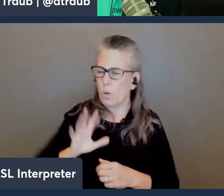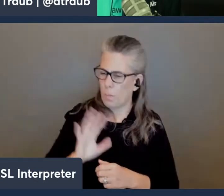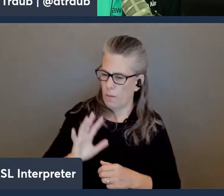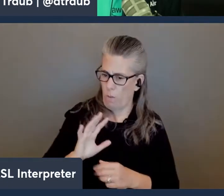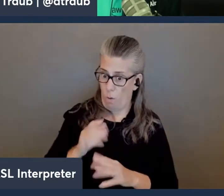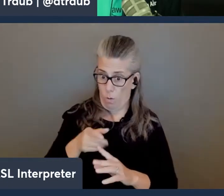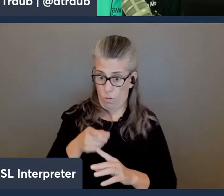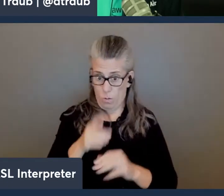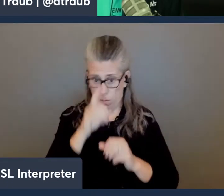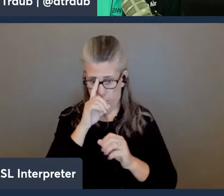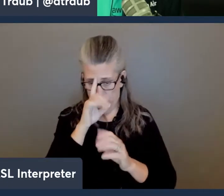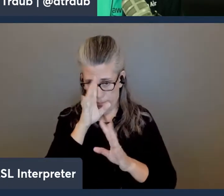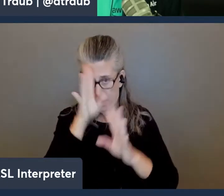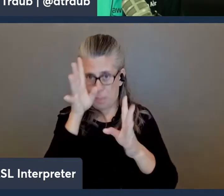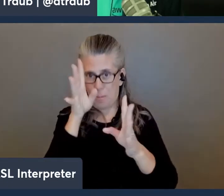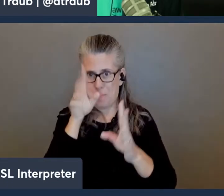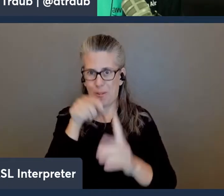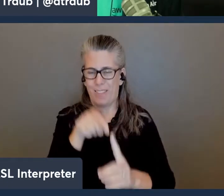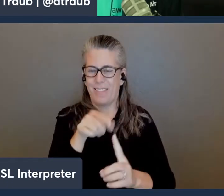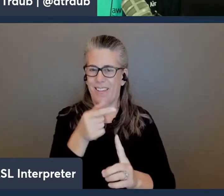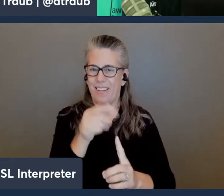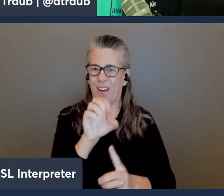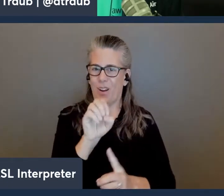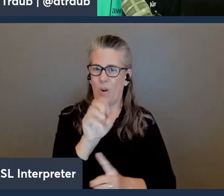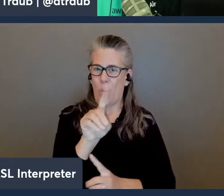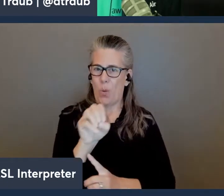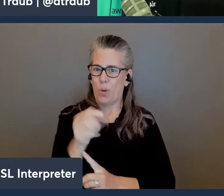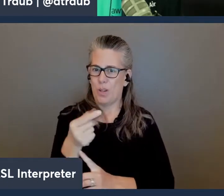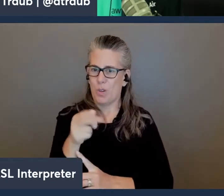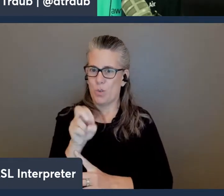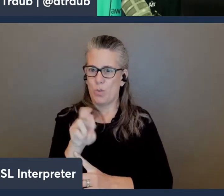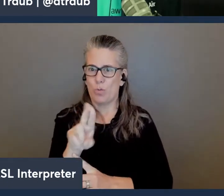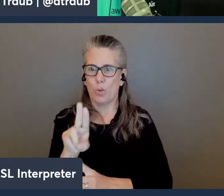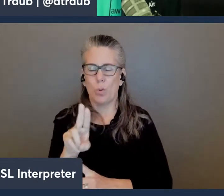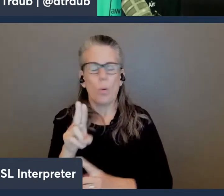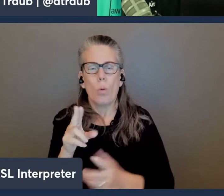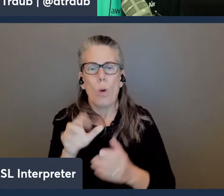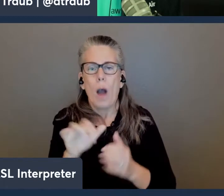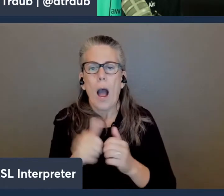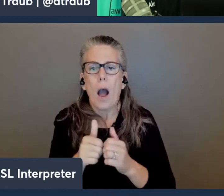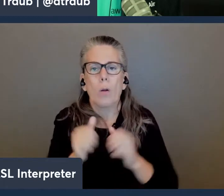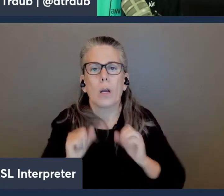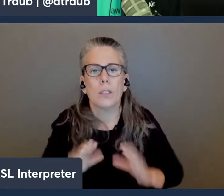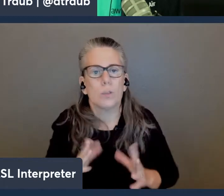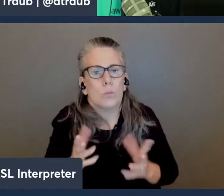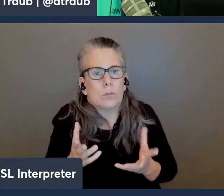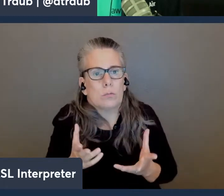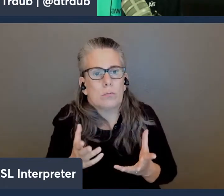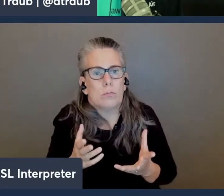So before we had CodeGuru detect these things, how did the customers go about and, well, find secrets in their code?